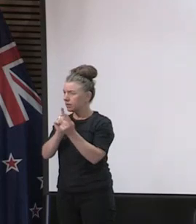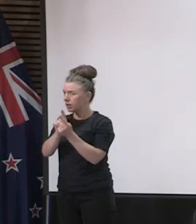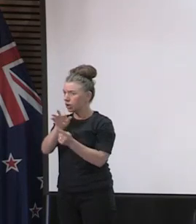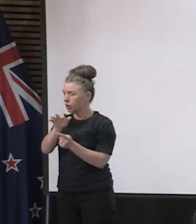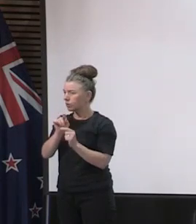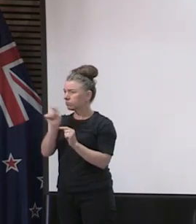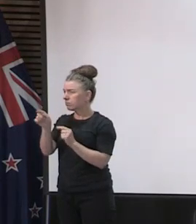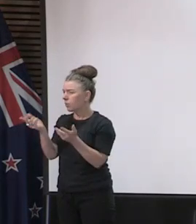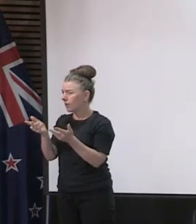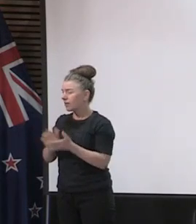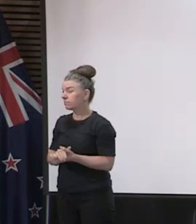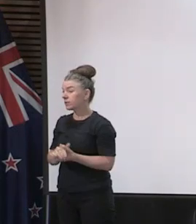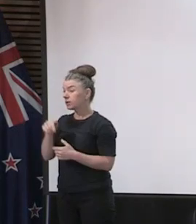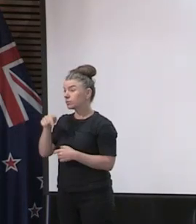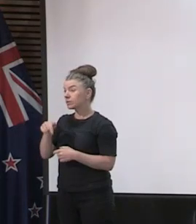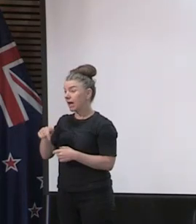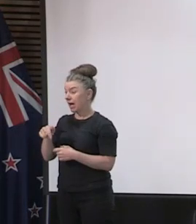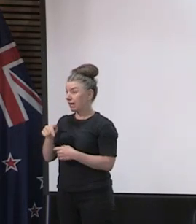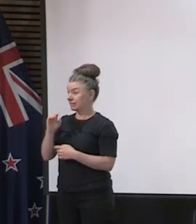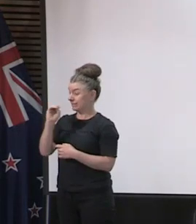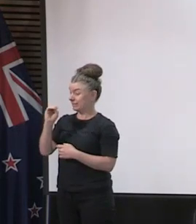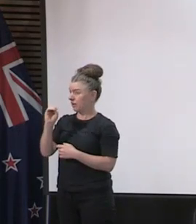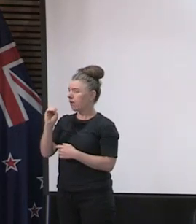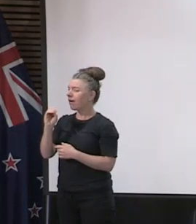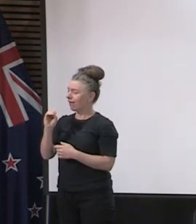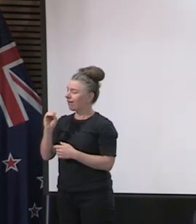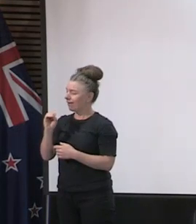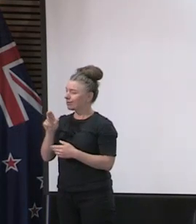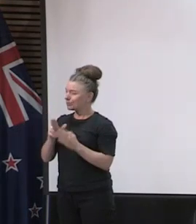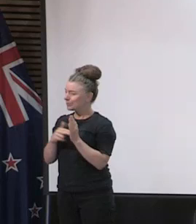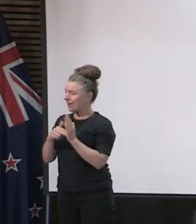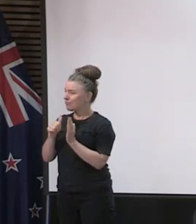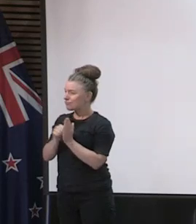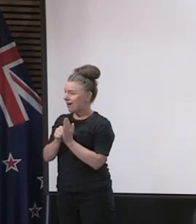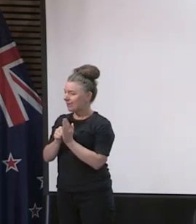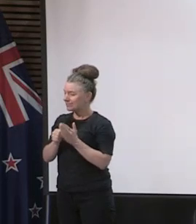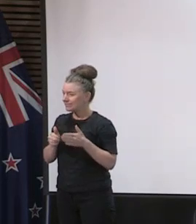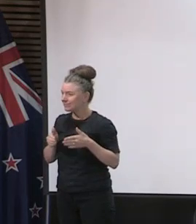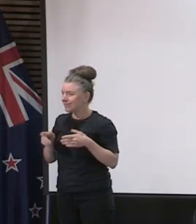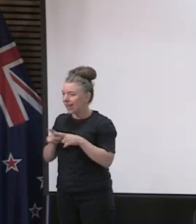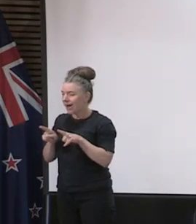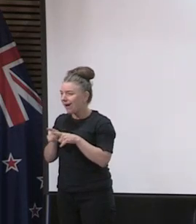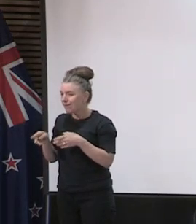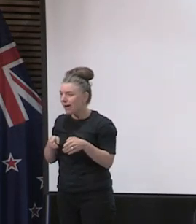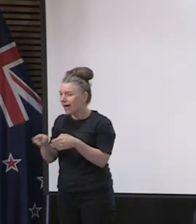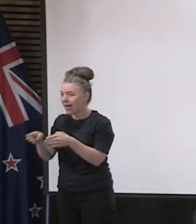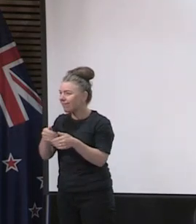people at once. Please keep track of where you have been to help with contact tracing in case it is needed. Today's